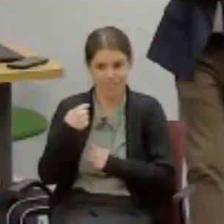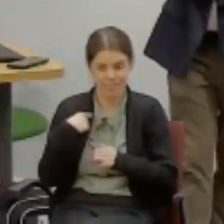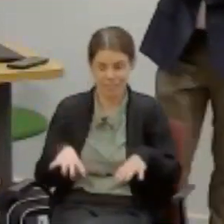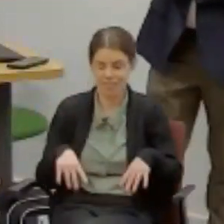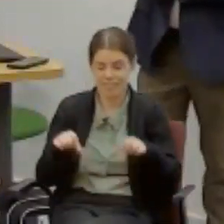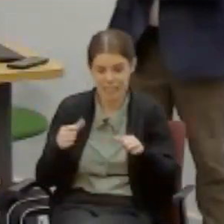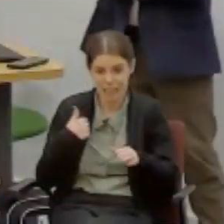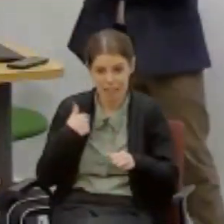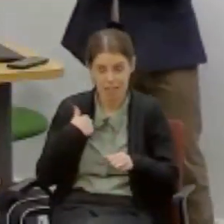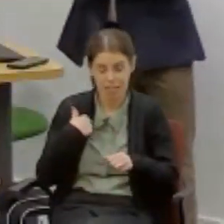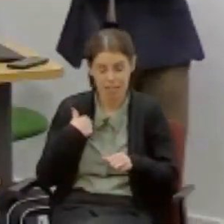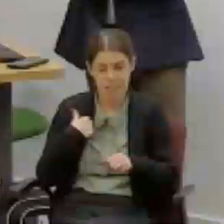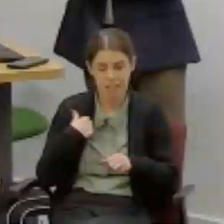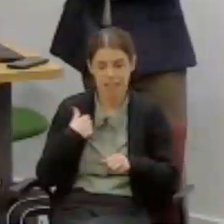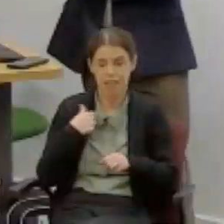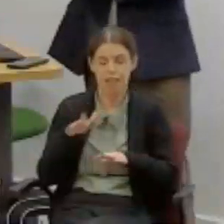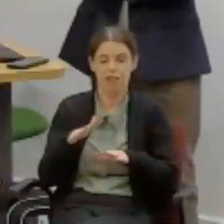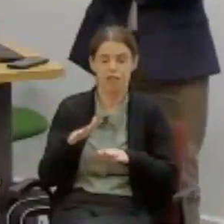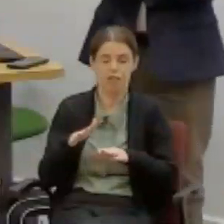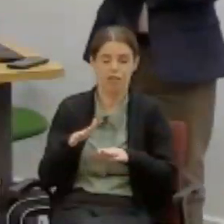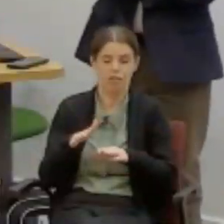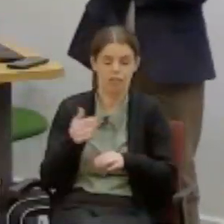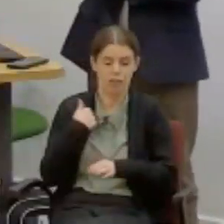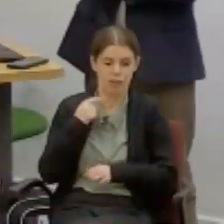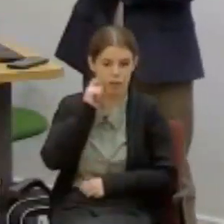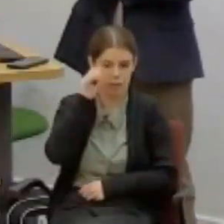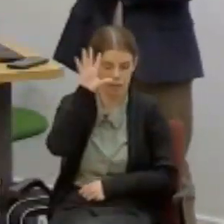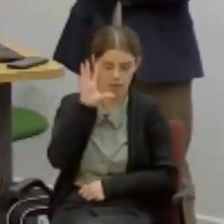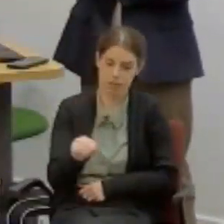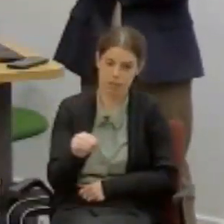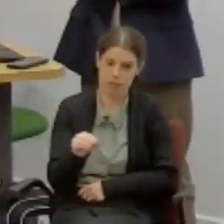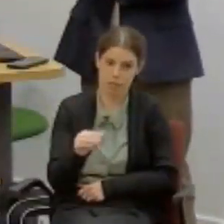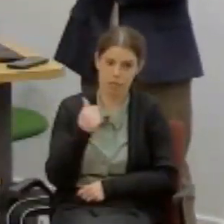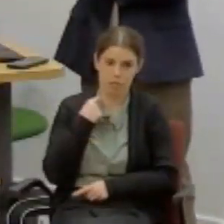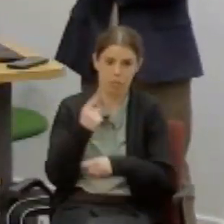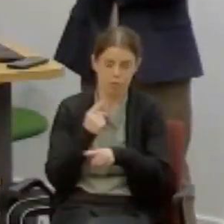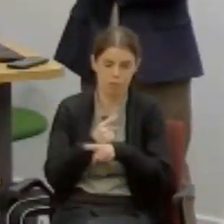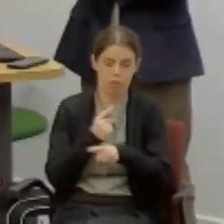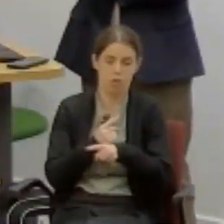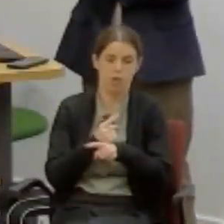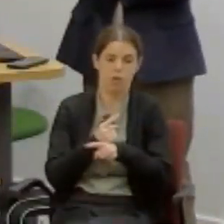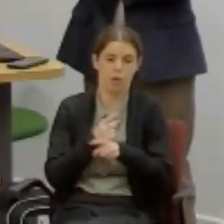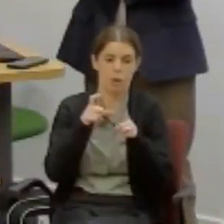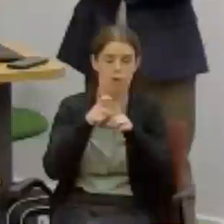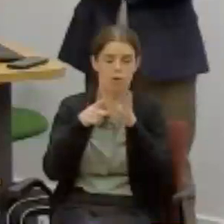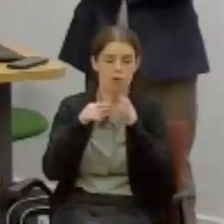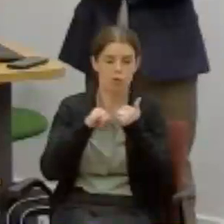No, so they so reassurance is that when we're talking about this, we talk about those with that.